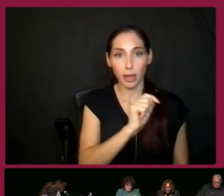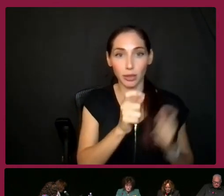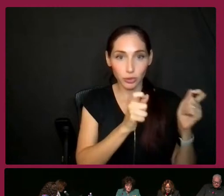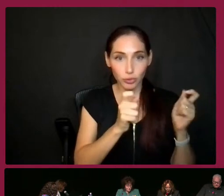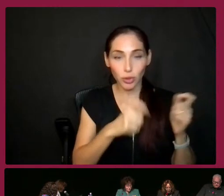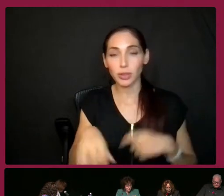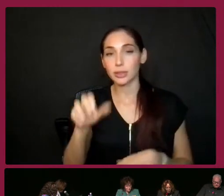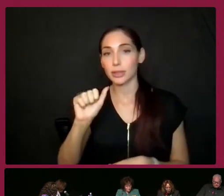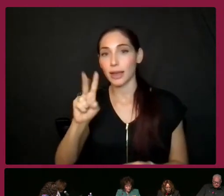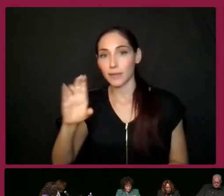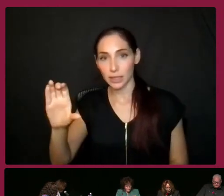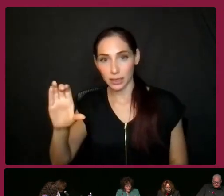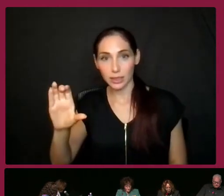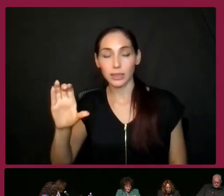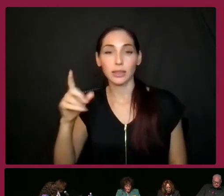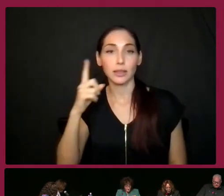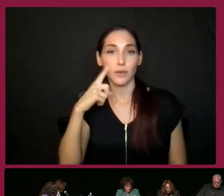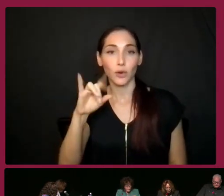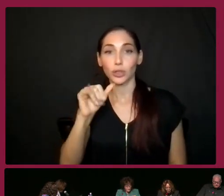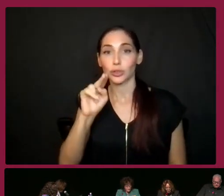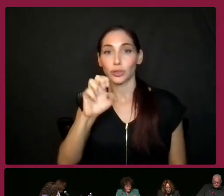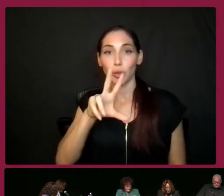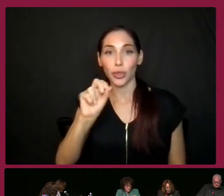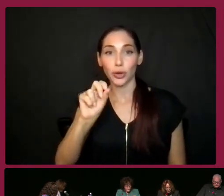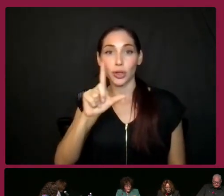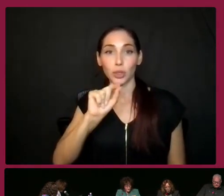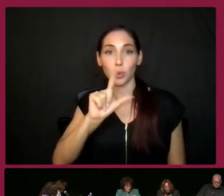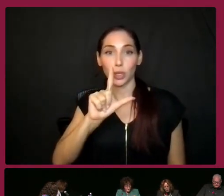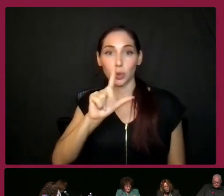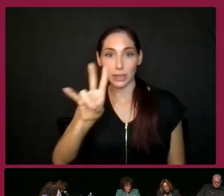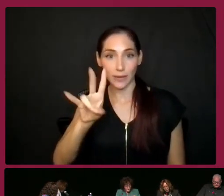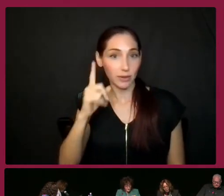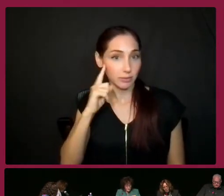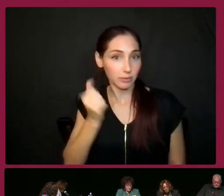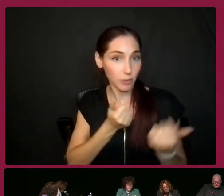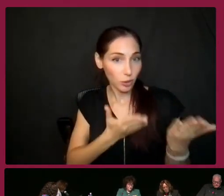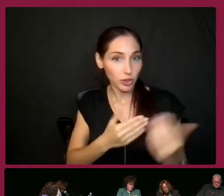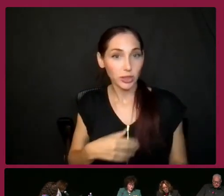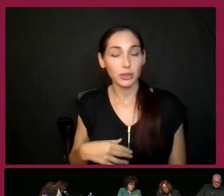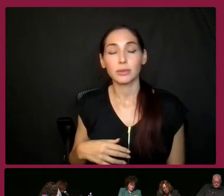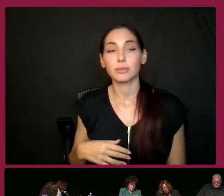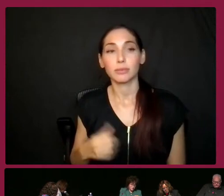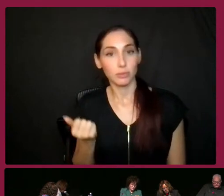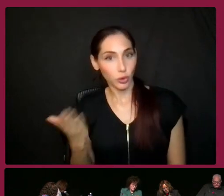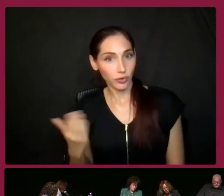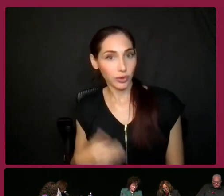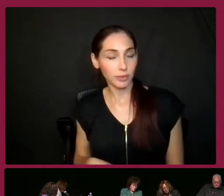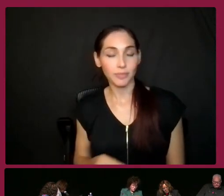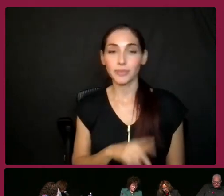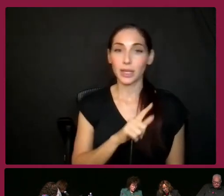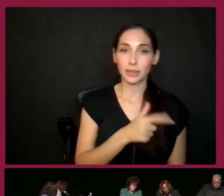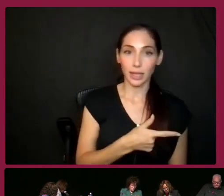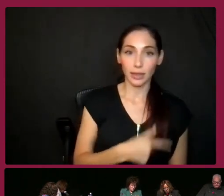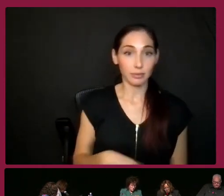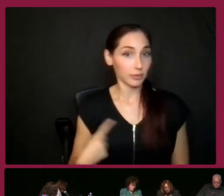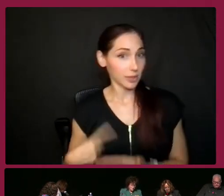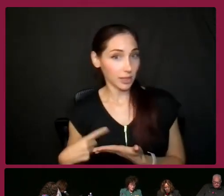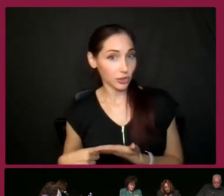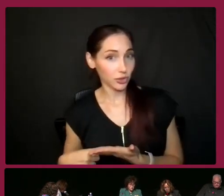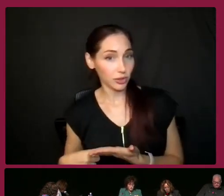Valley College through June 30th, 2027. May I receive a motion? So moved. Second. Discussion? Vote.